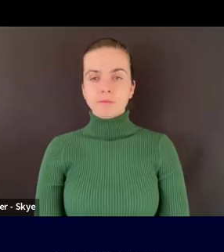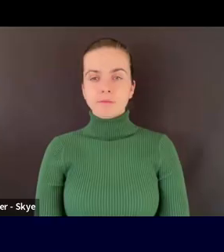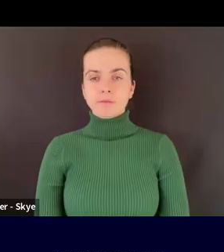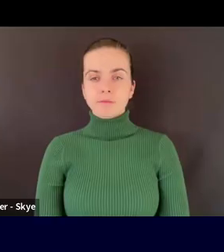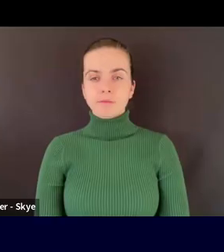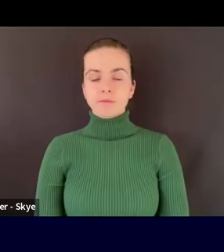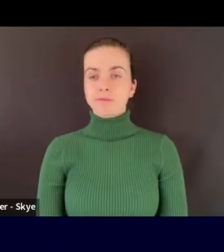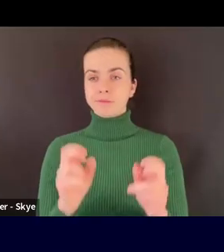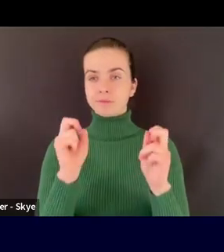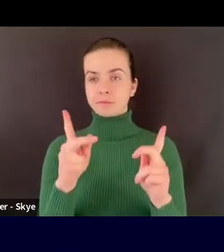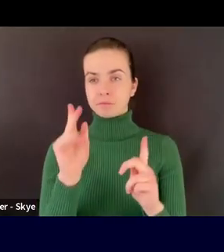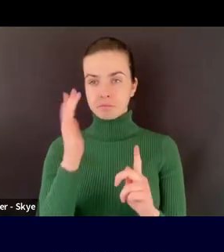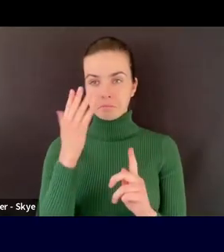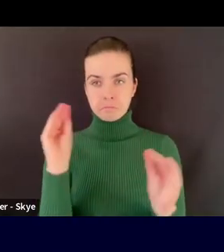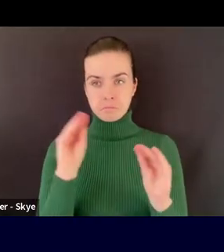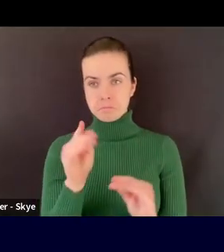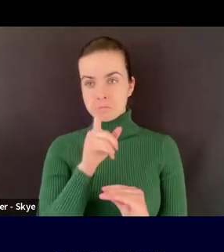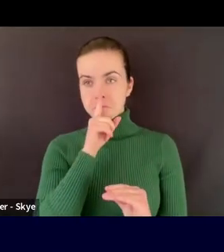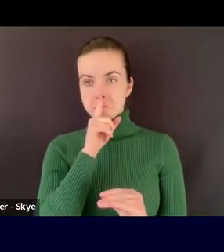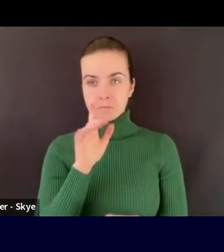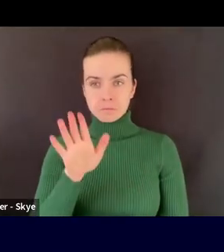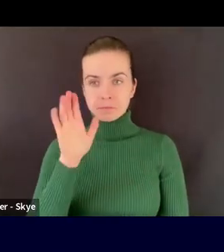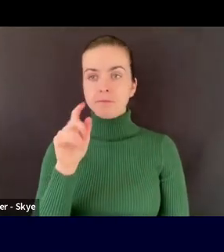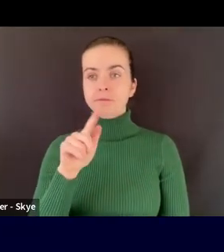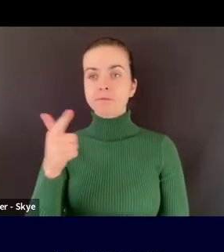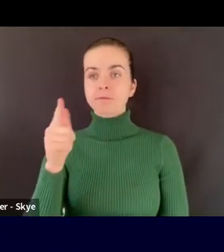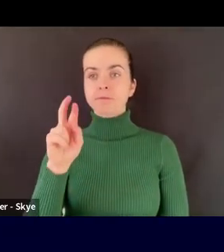All right, seeing none, I will turn it over to Ricky.